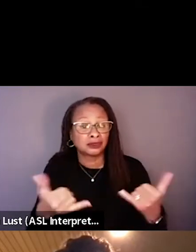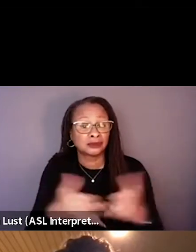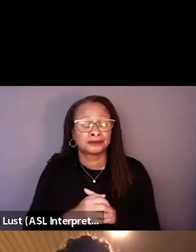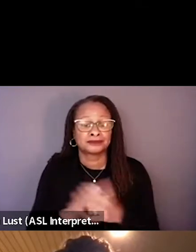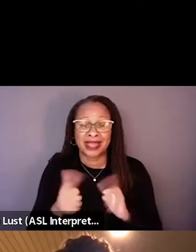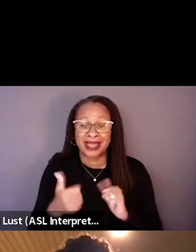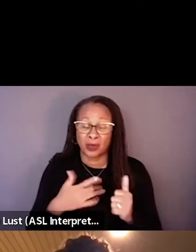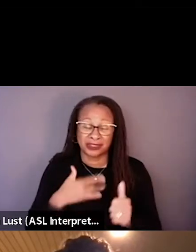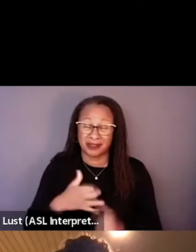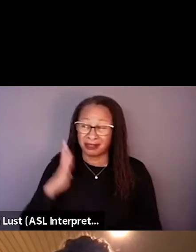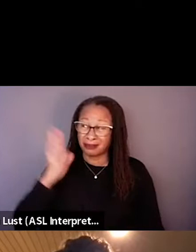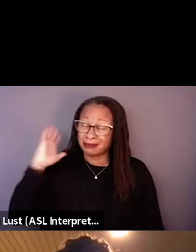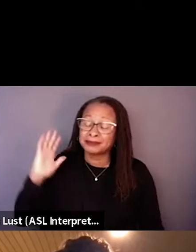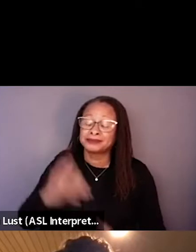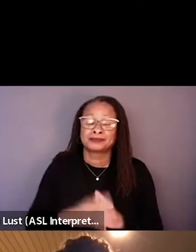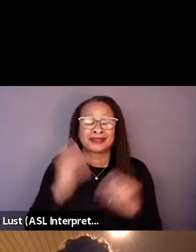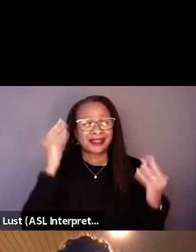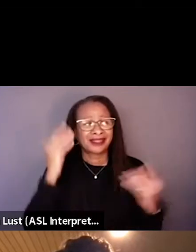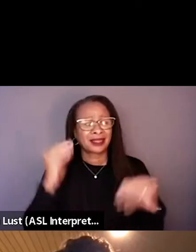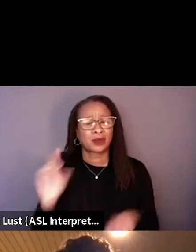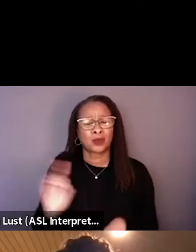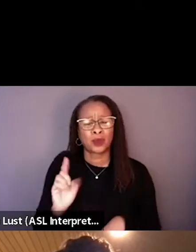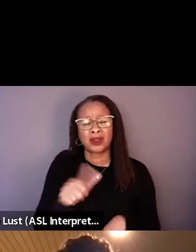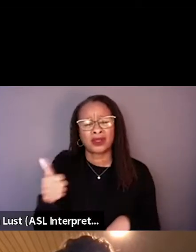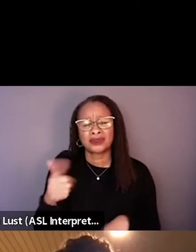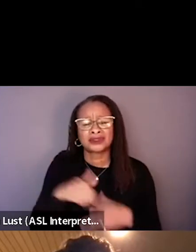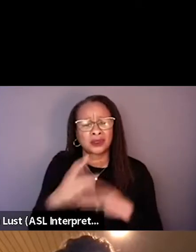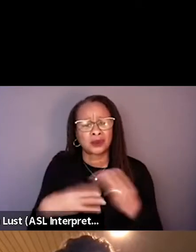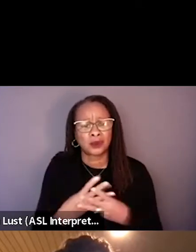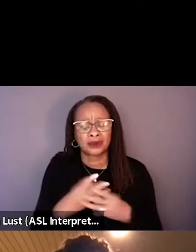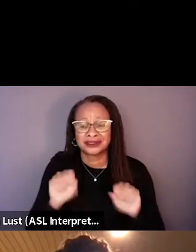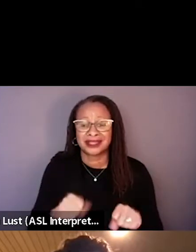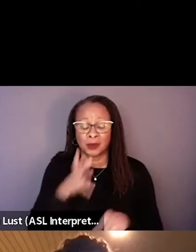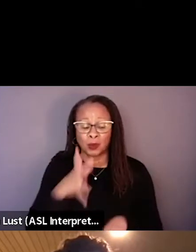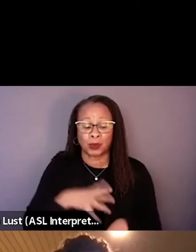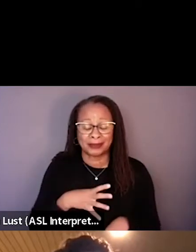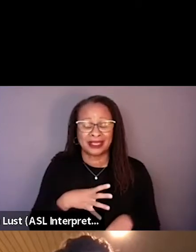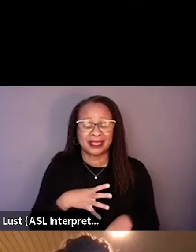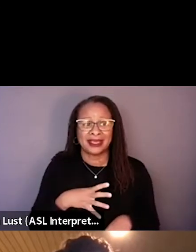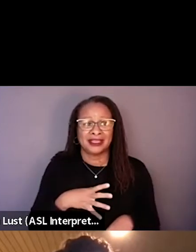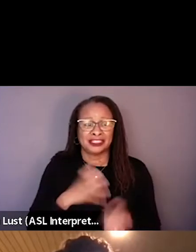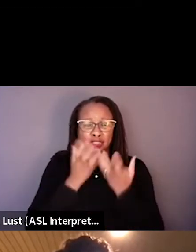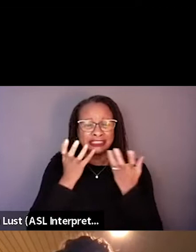was feeling back then thinking that like, where else in the world can women just scream like that?